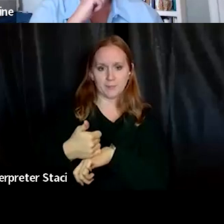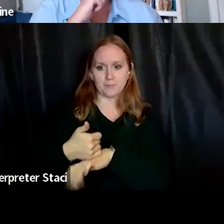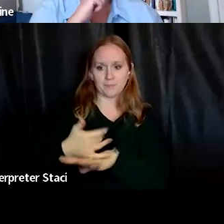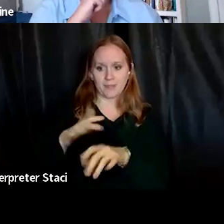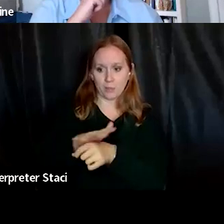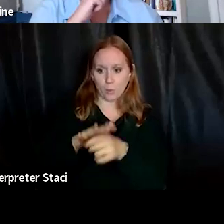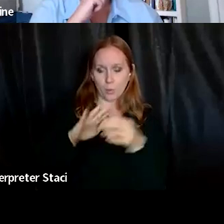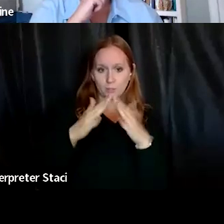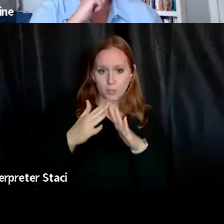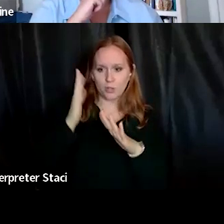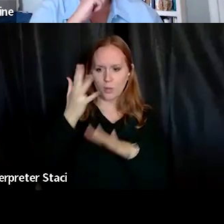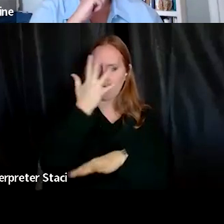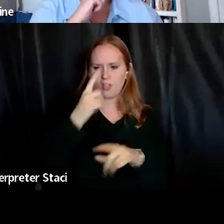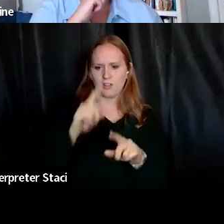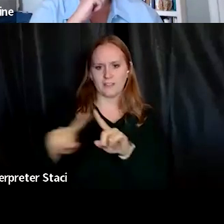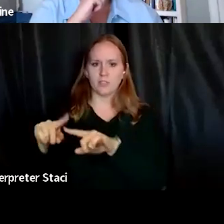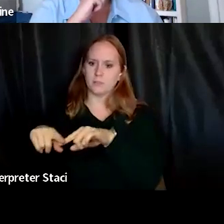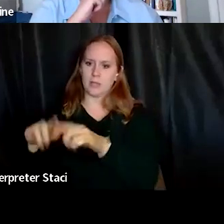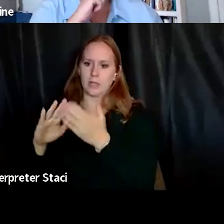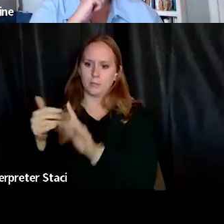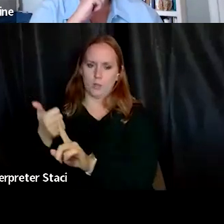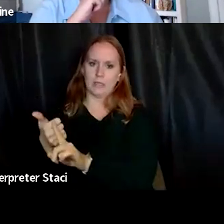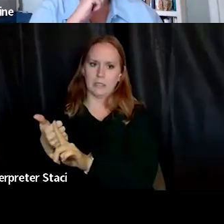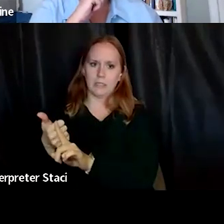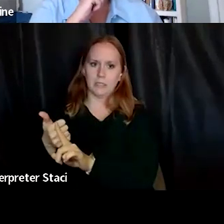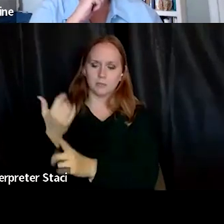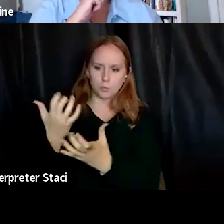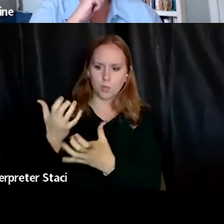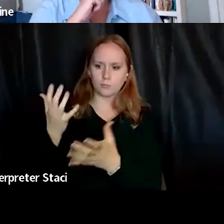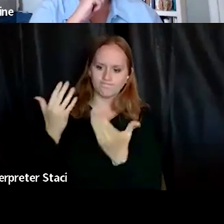it's going to look differently depending on the community. And so you would want to connect with your local context